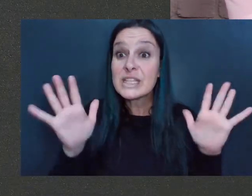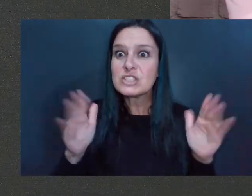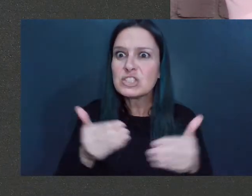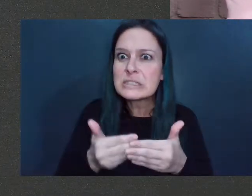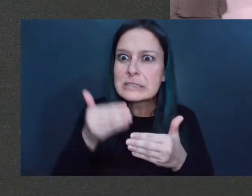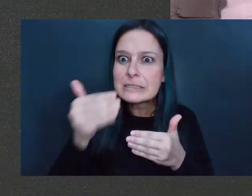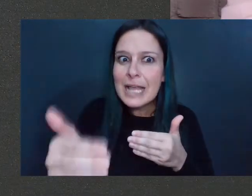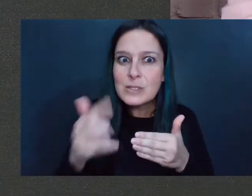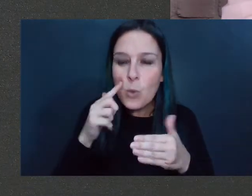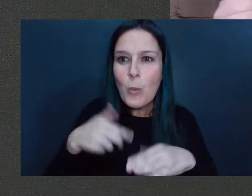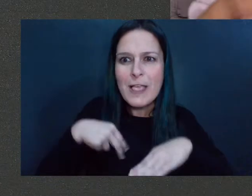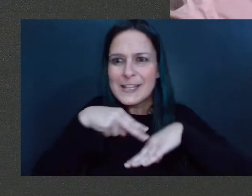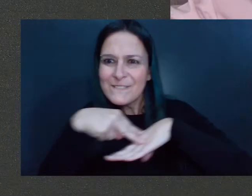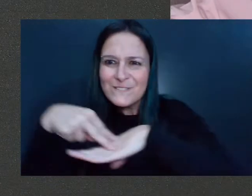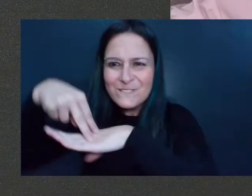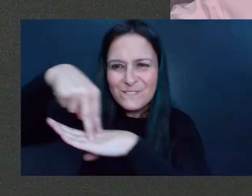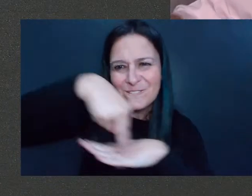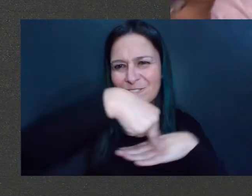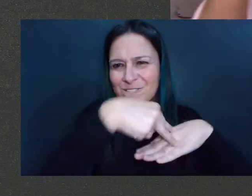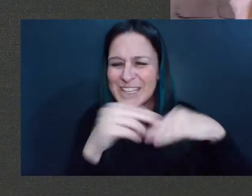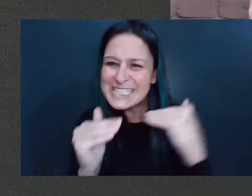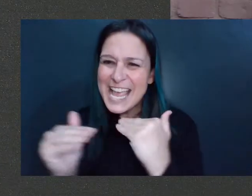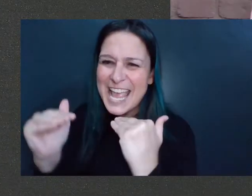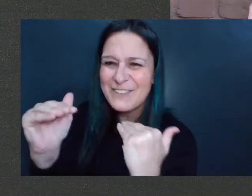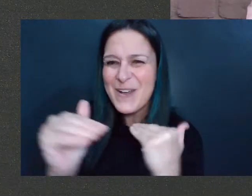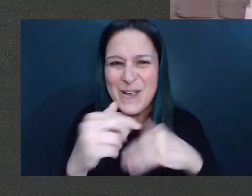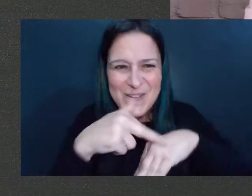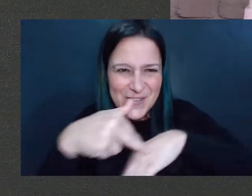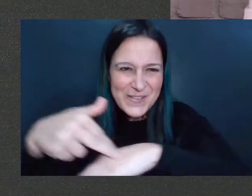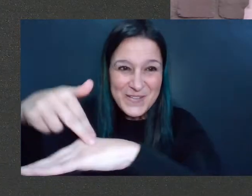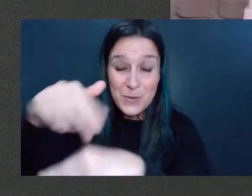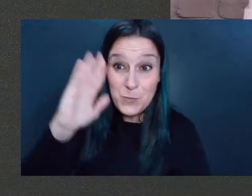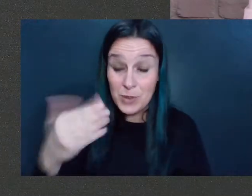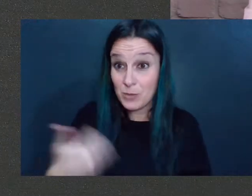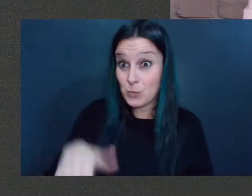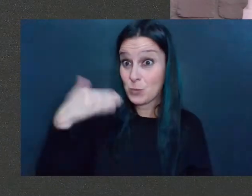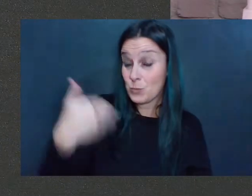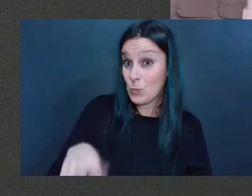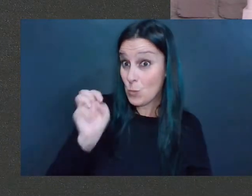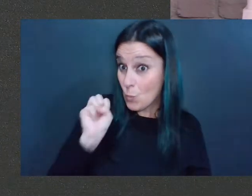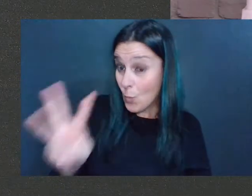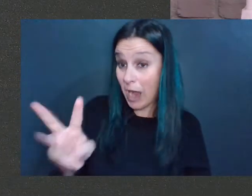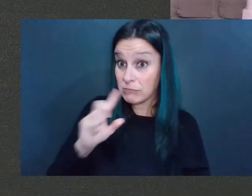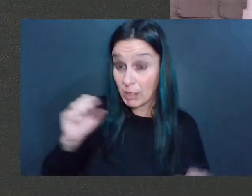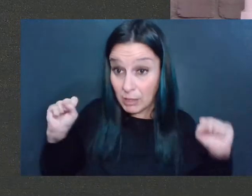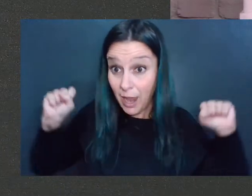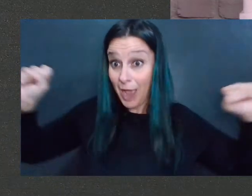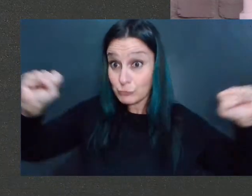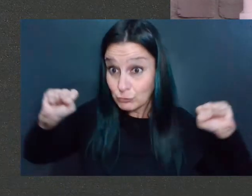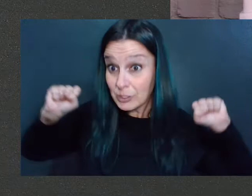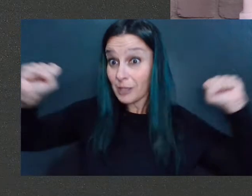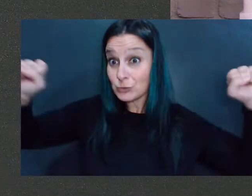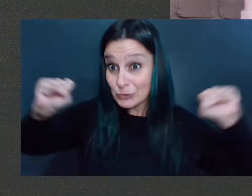and do a little skateboarding. Whoa, he is really getting a lot of exercise.